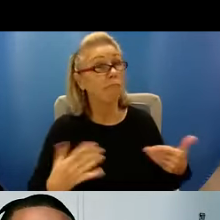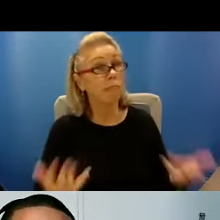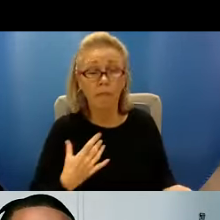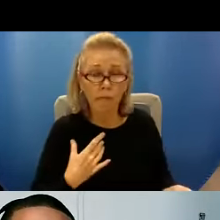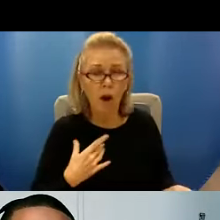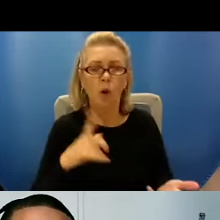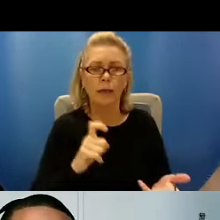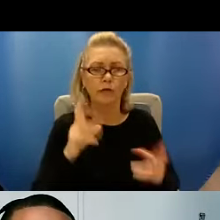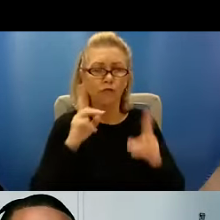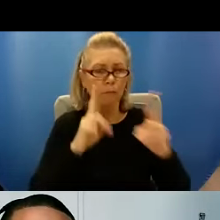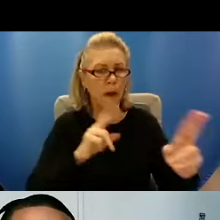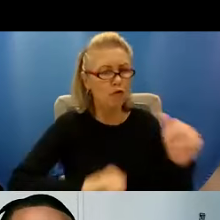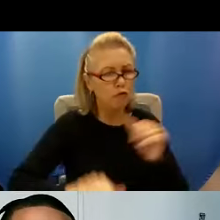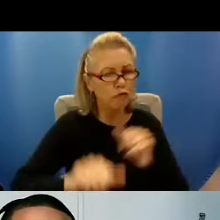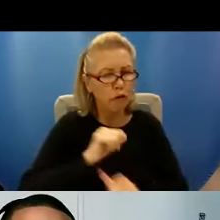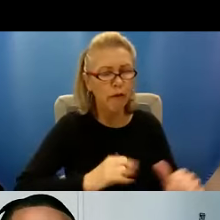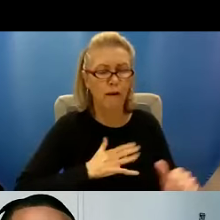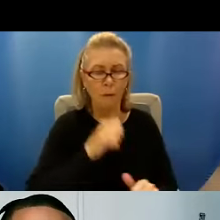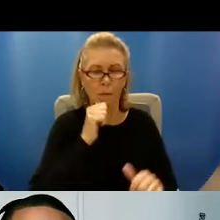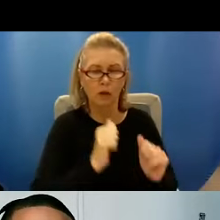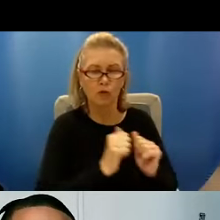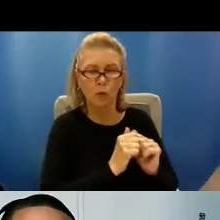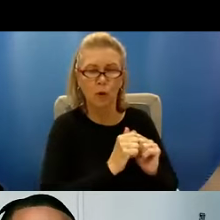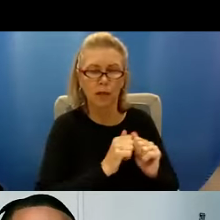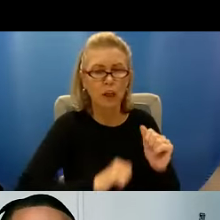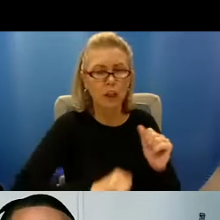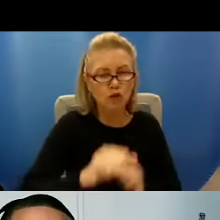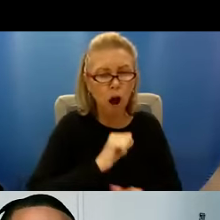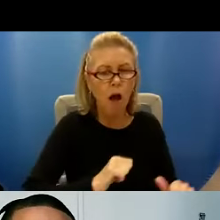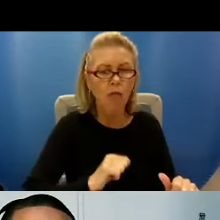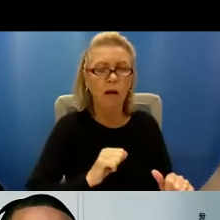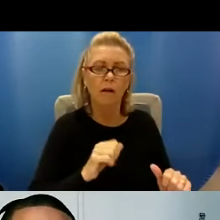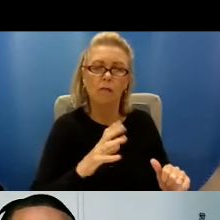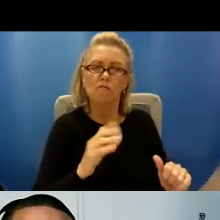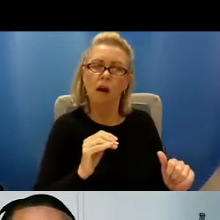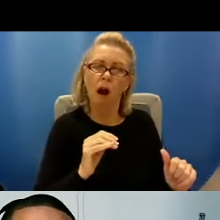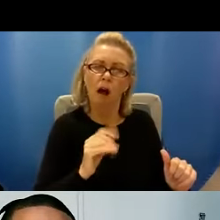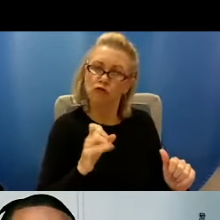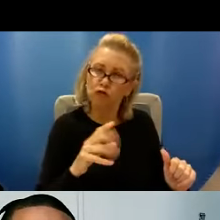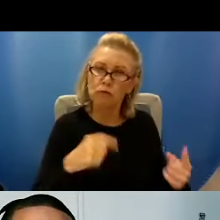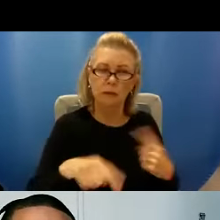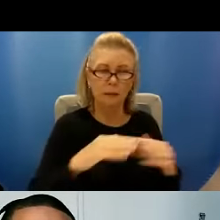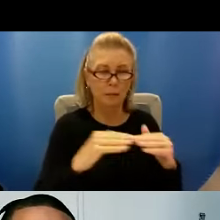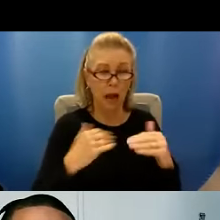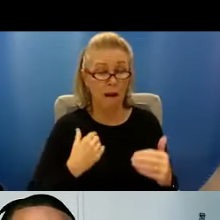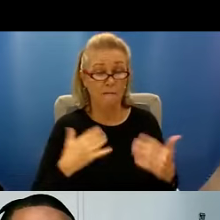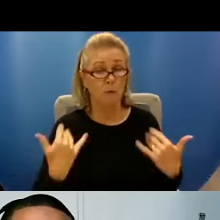and to treat everyone equally. I have a newfound respect for non-native speakers and